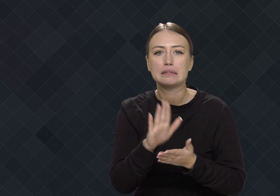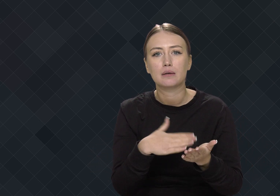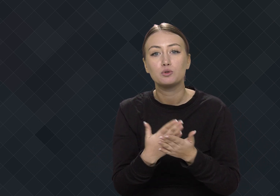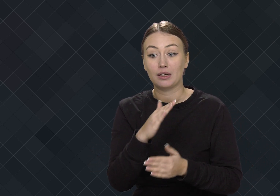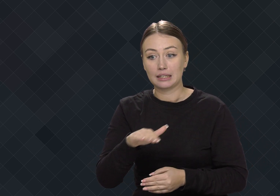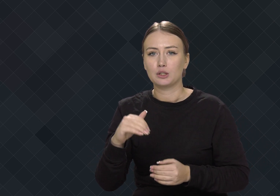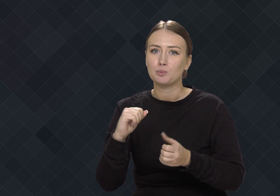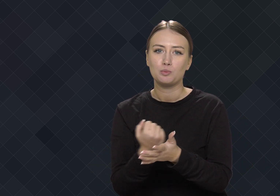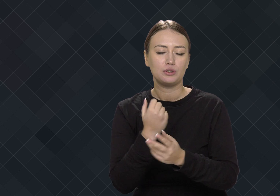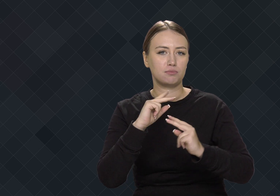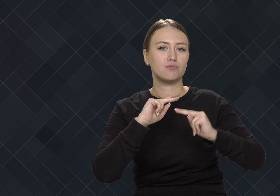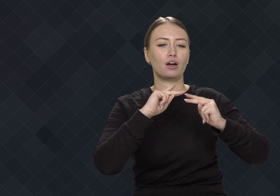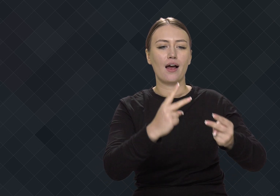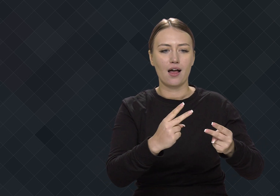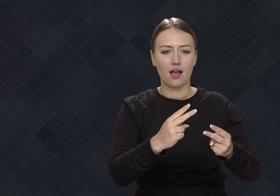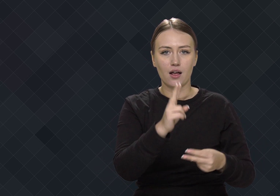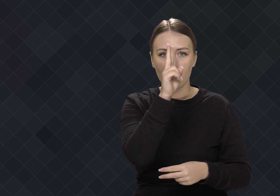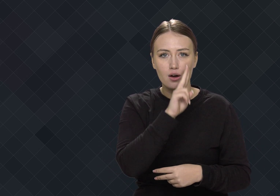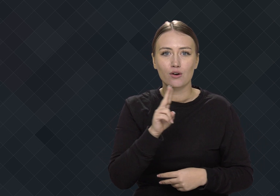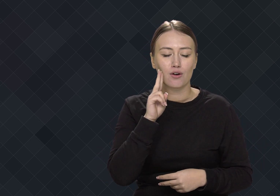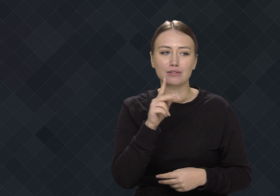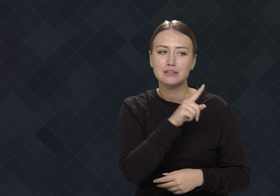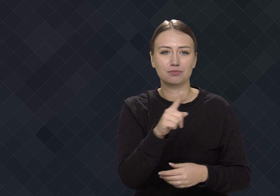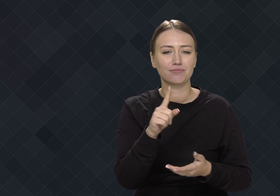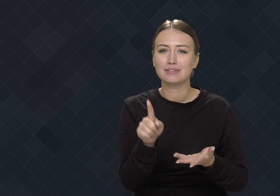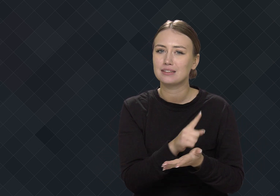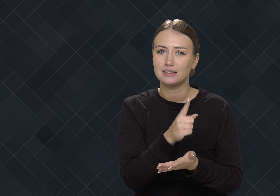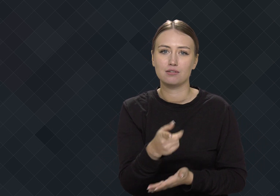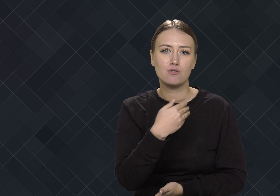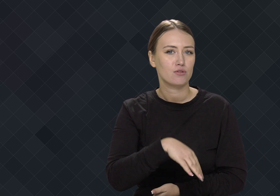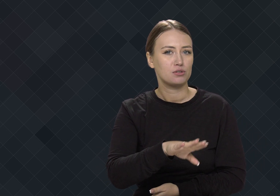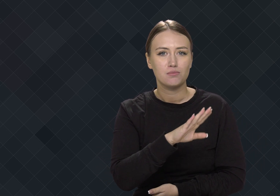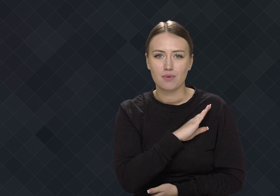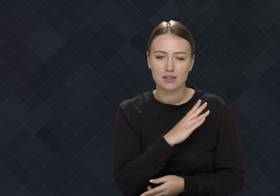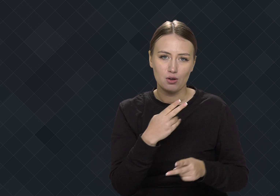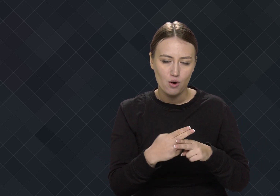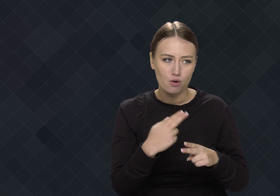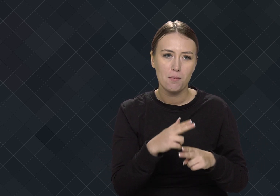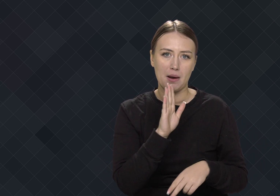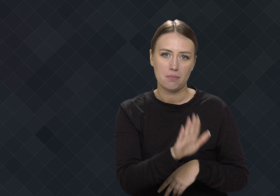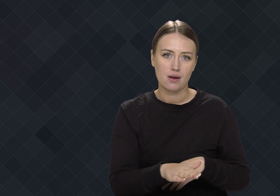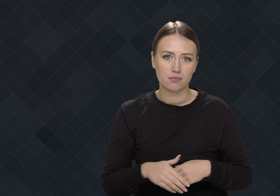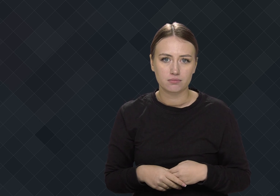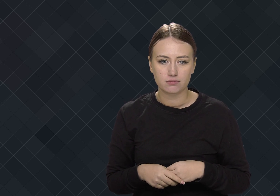such as the parent being seriously ill.